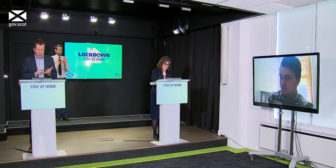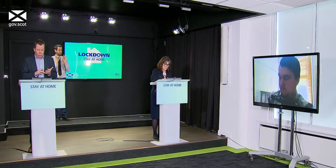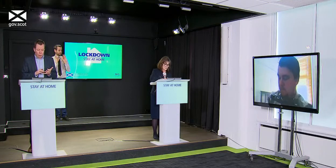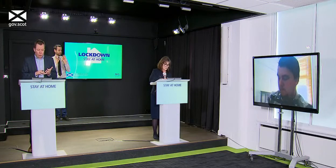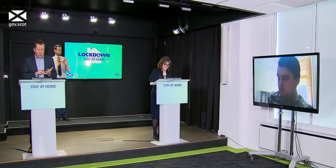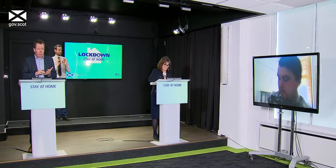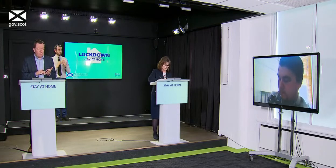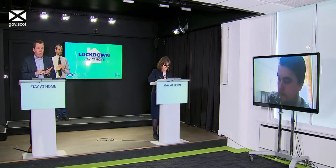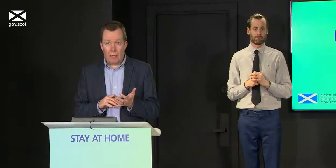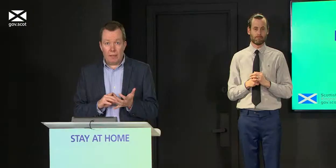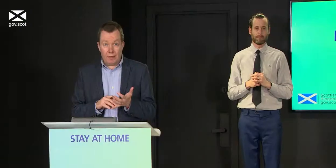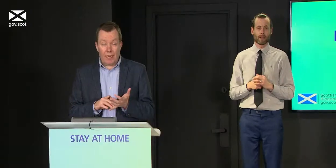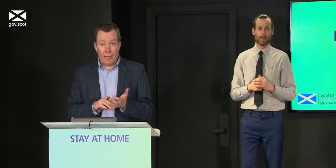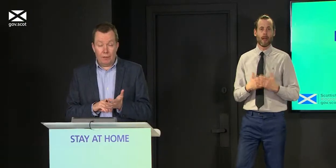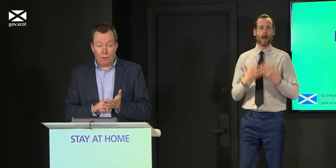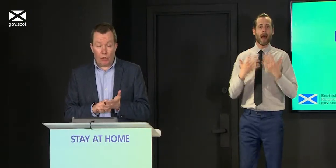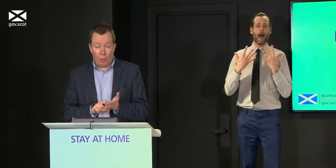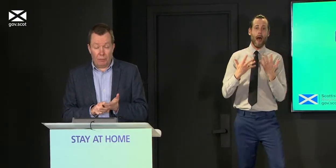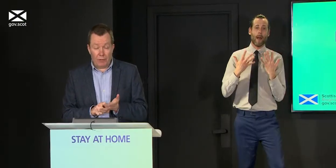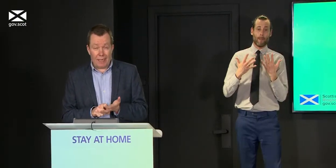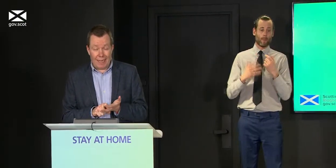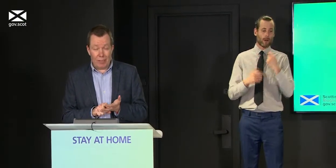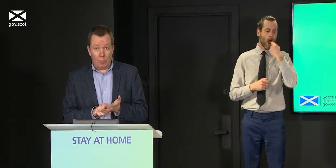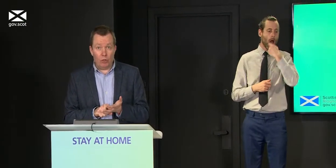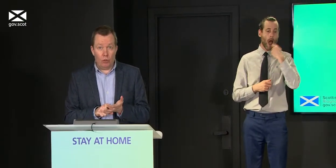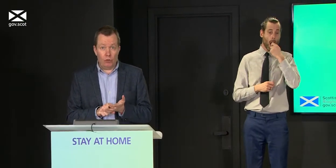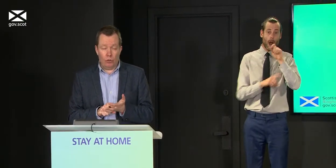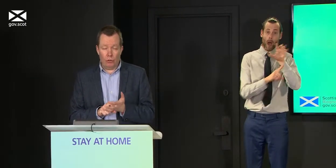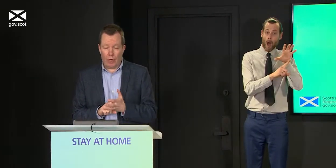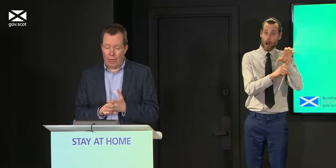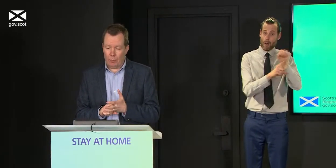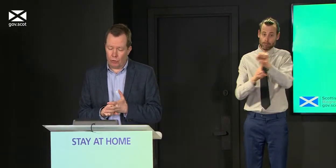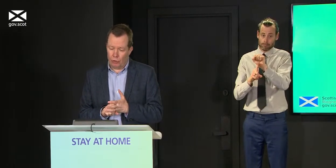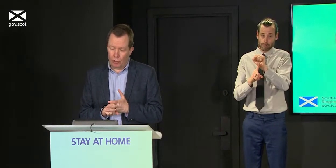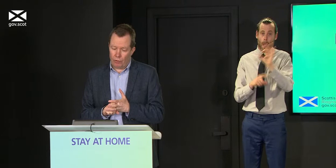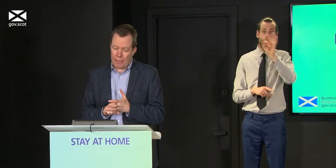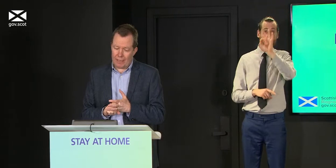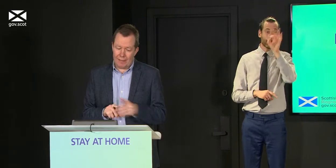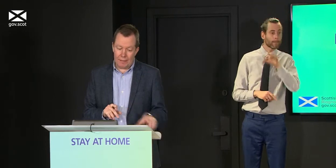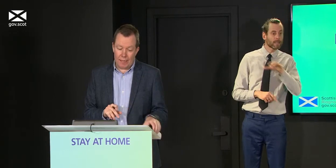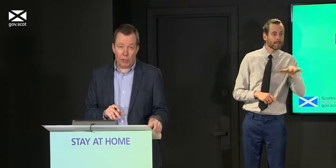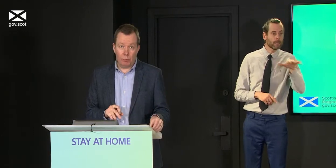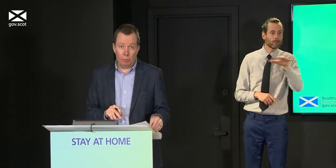the positivity rate today and for a couple of days has been good you're absolutely right and today's